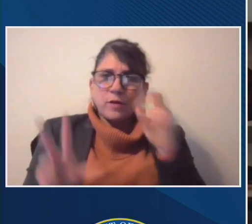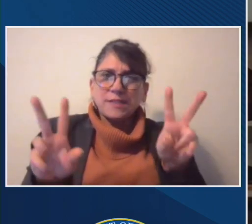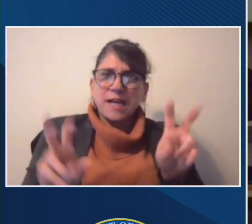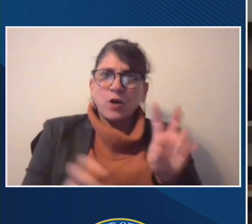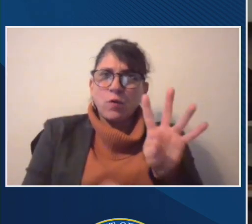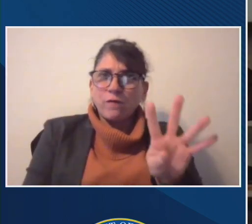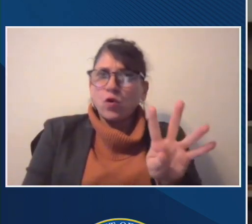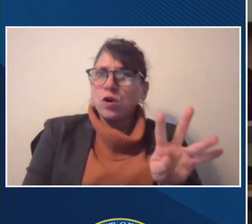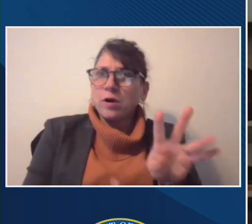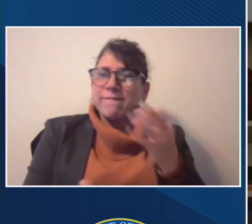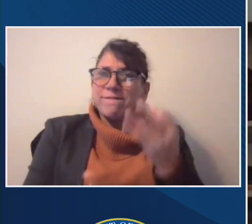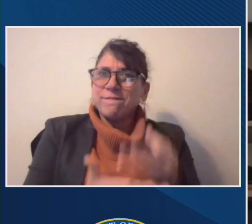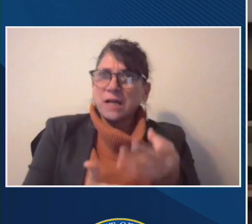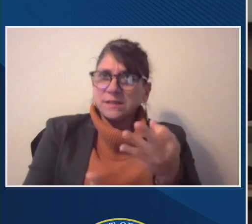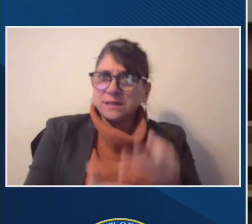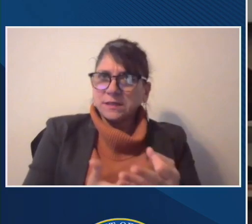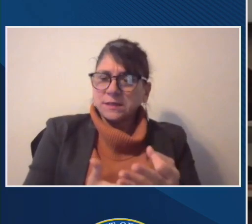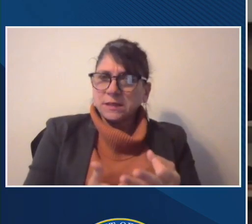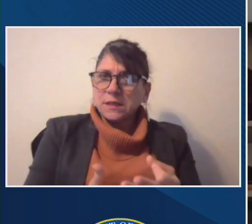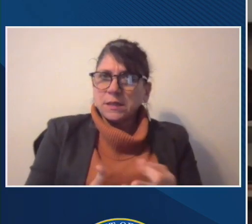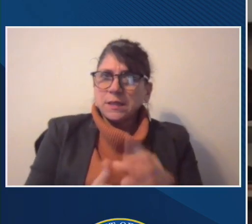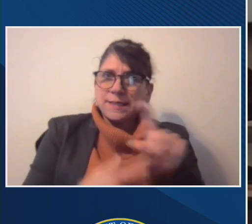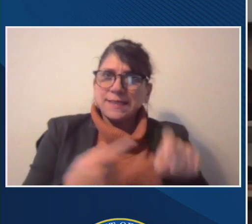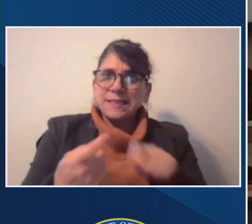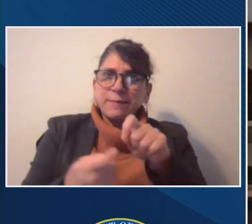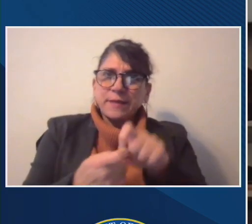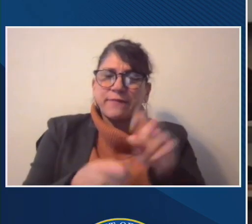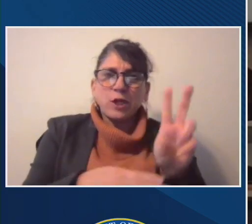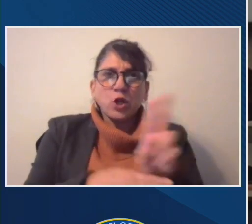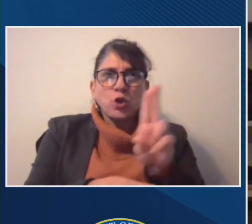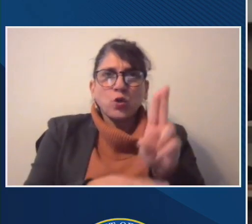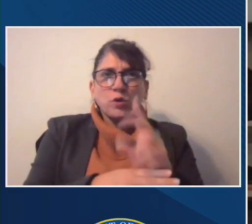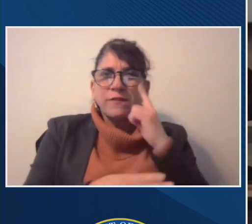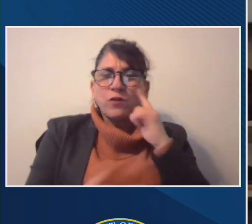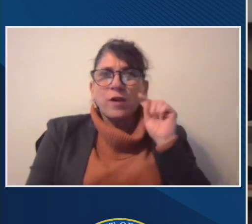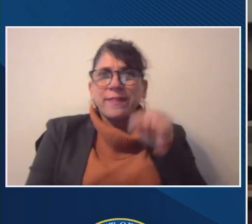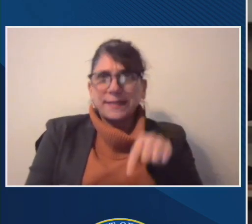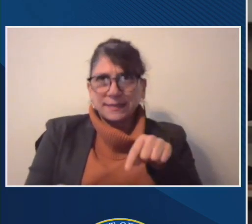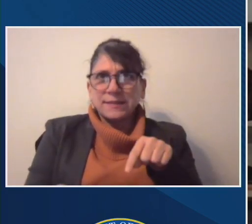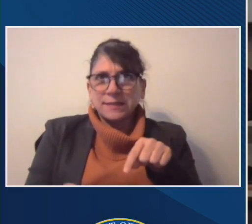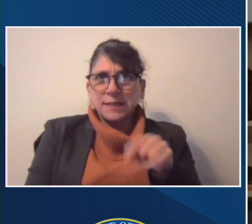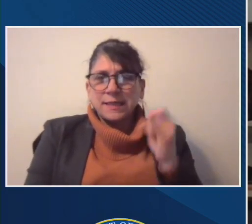they were specifically to be used for this if- it is the student's money.